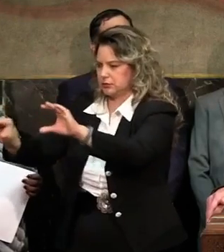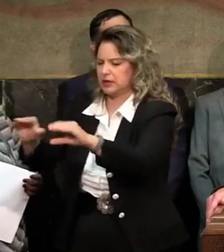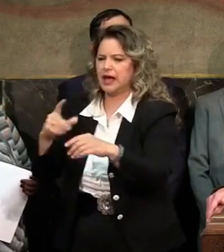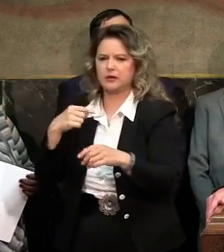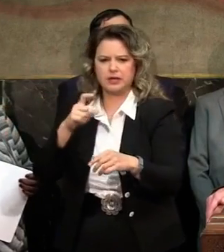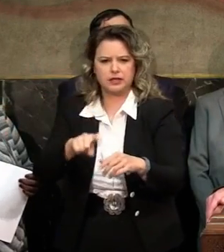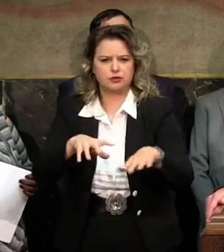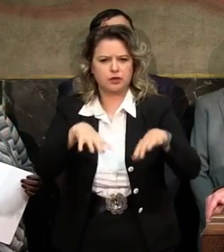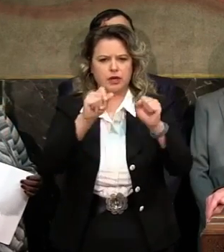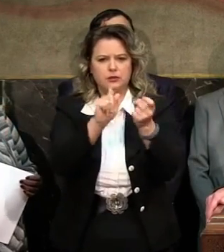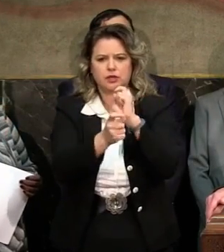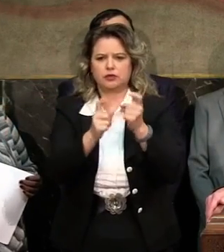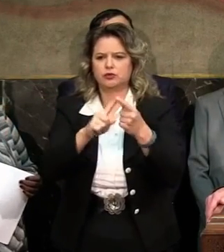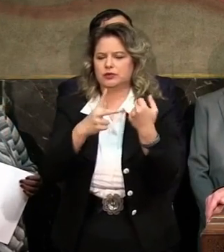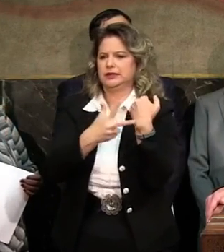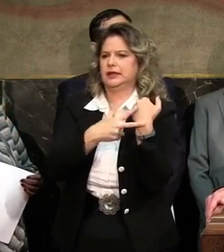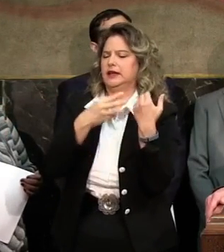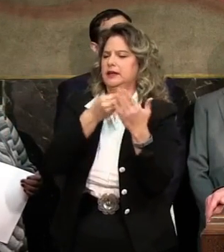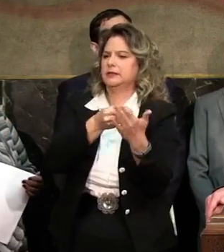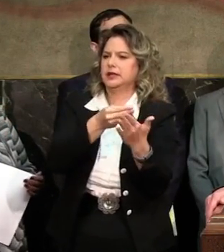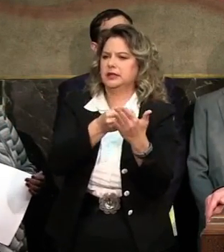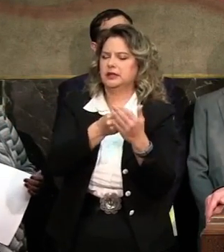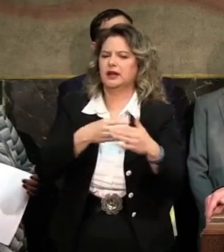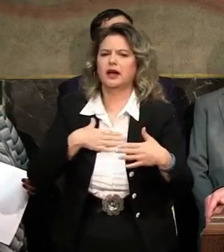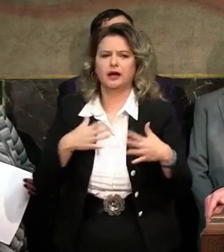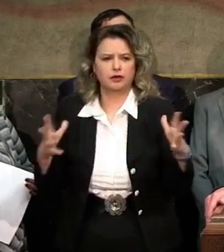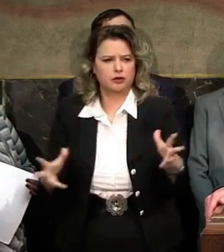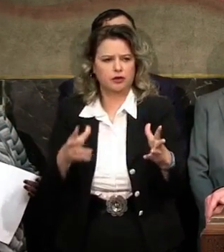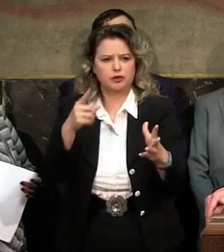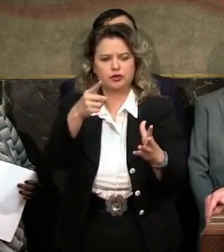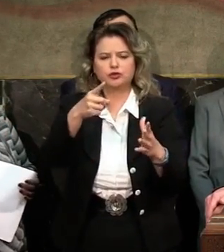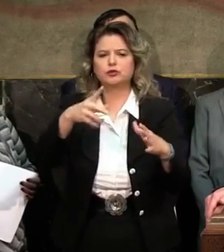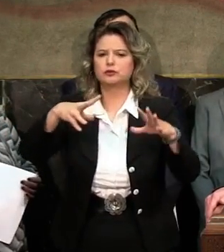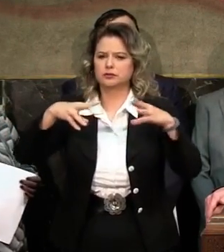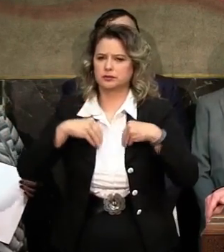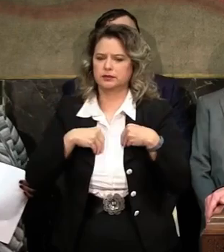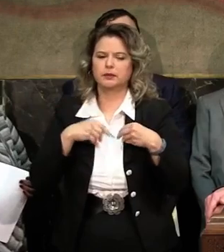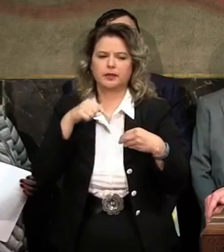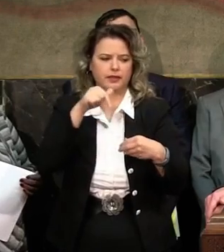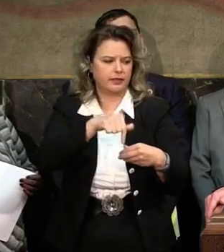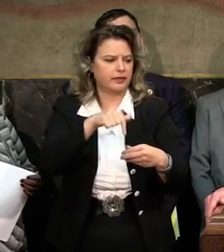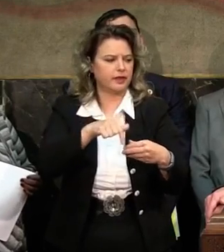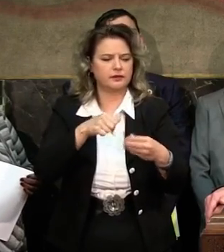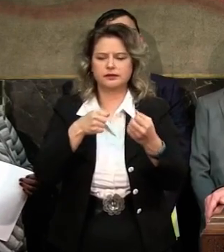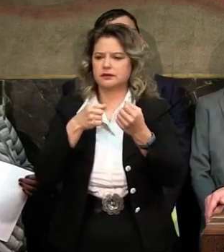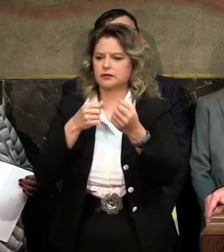I urge you to approach the recommendations in this report as a package deal these recommendations will